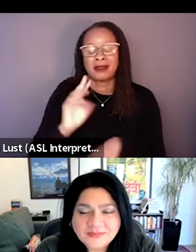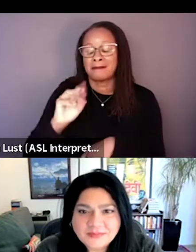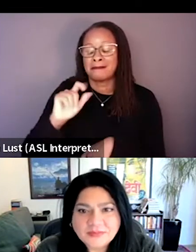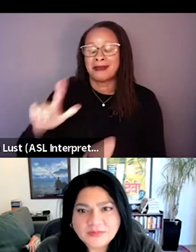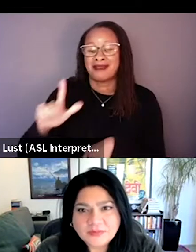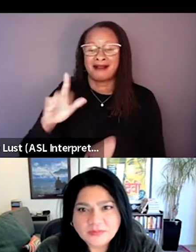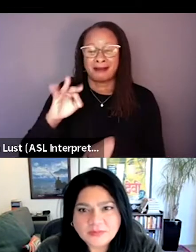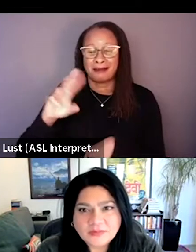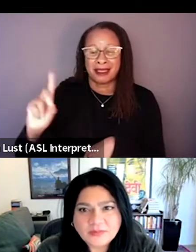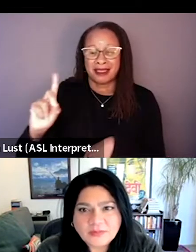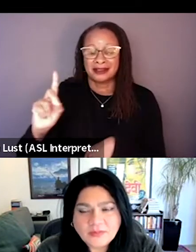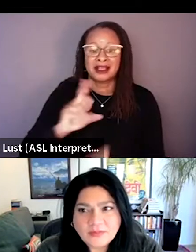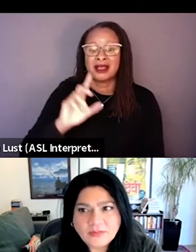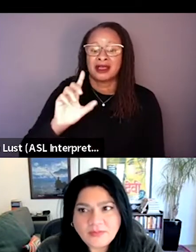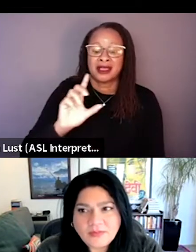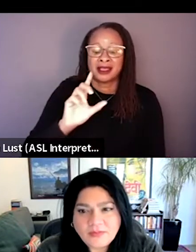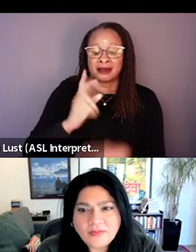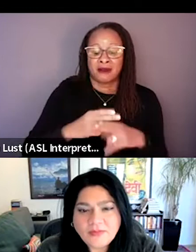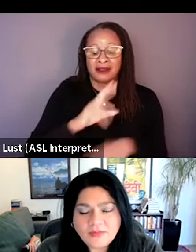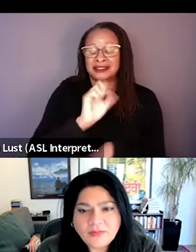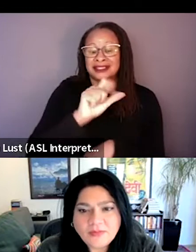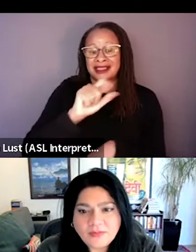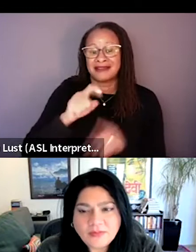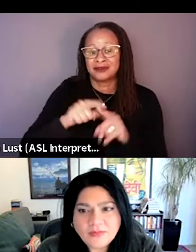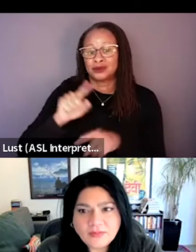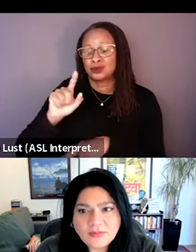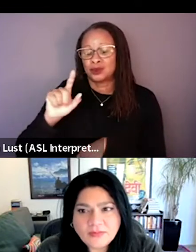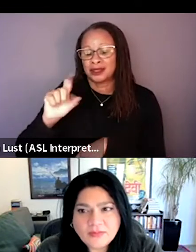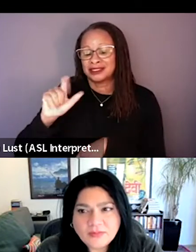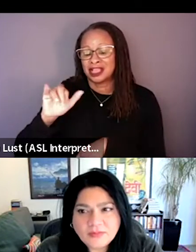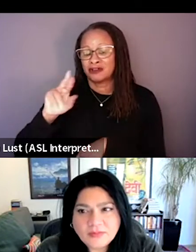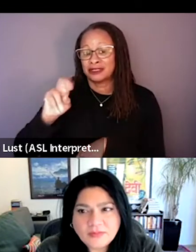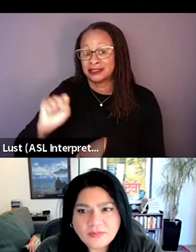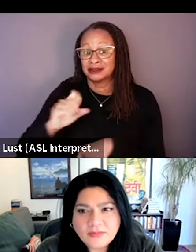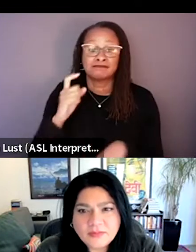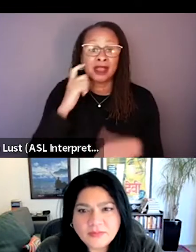I'd like to offer a brief land acknowledgement. We recognize the Gabrielino Tongva as the past, present,